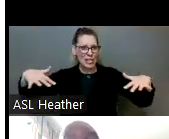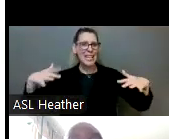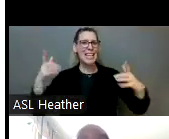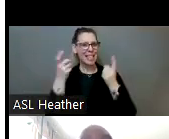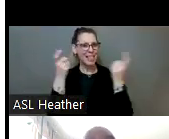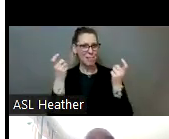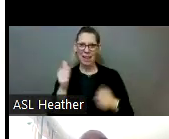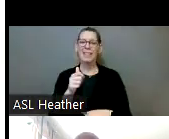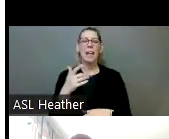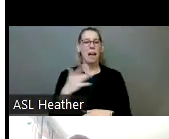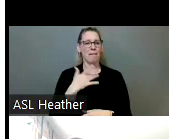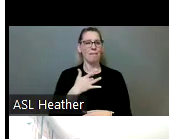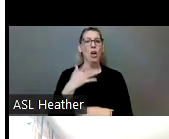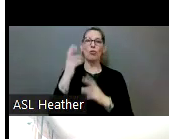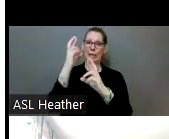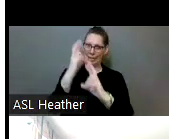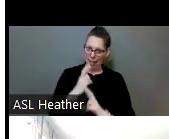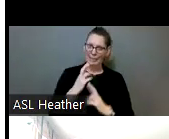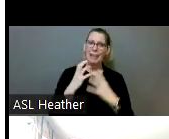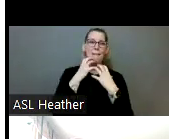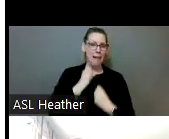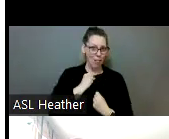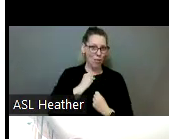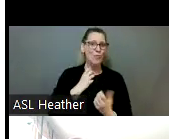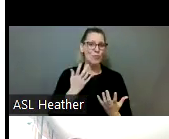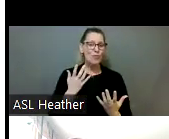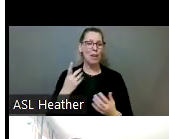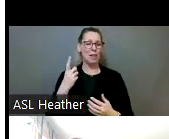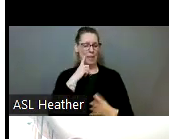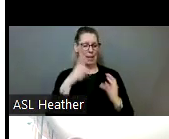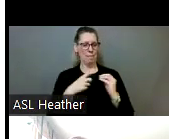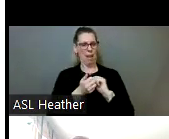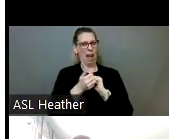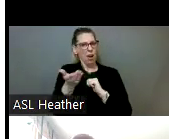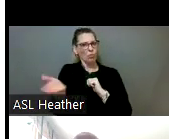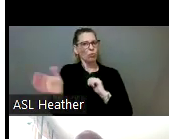respected and valued. Thinking about how are you doing that? We have schools that